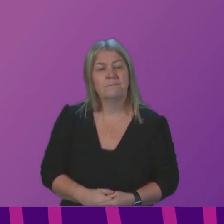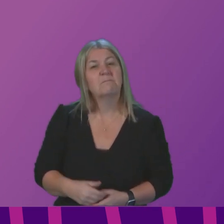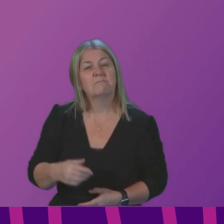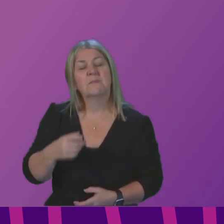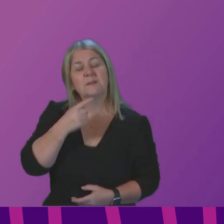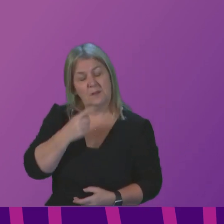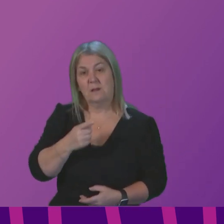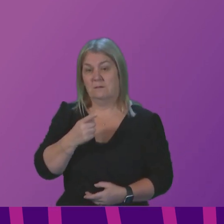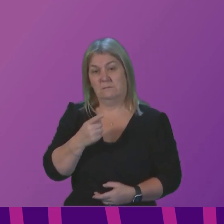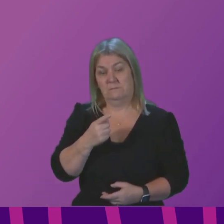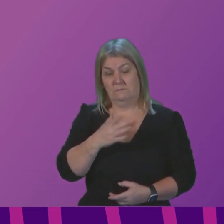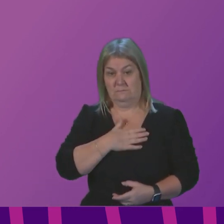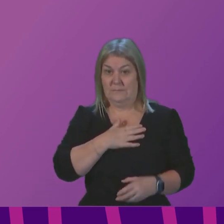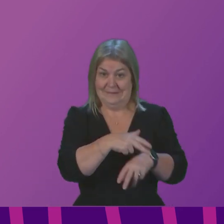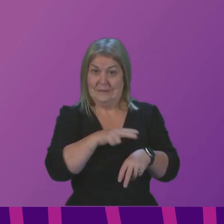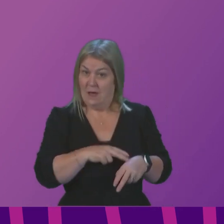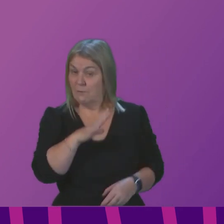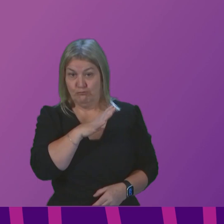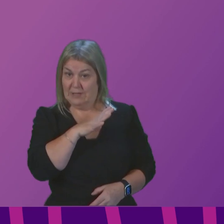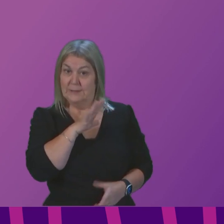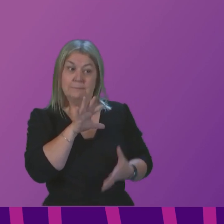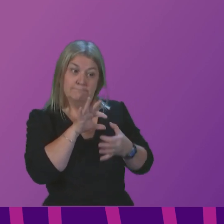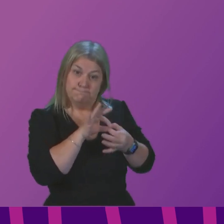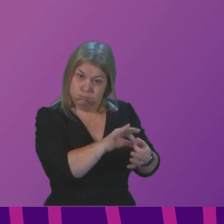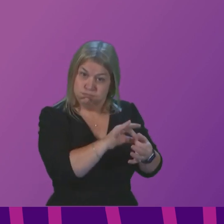have already engaged with the health board today, and I have asked for further information.